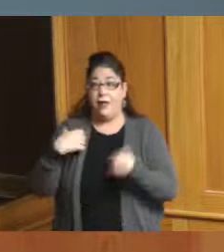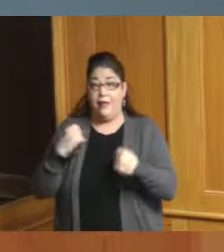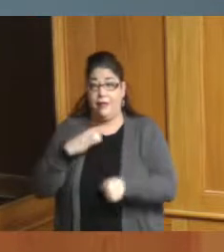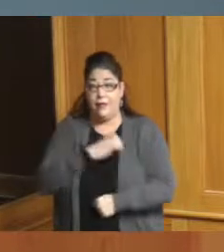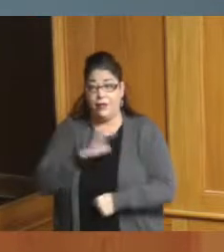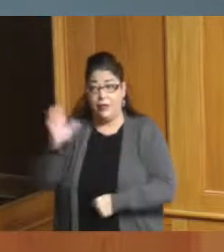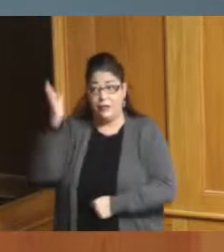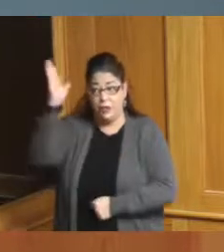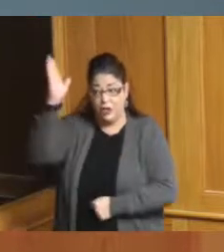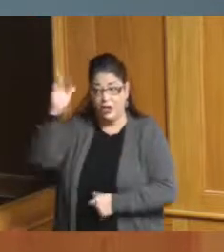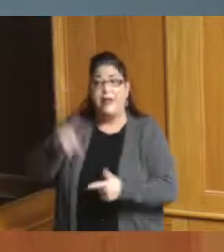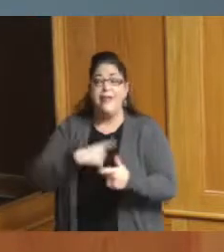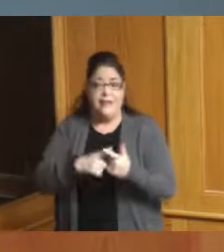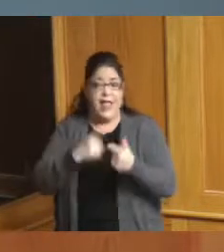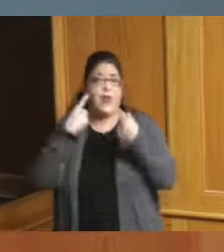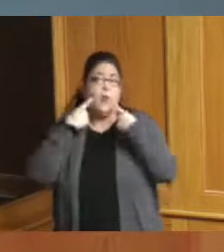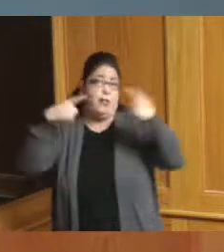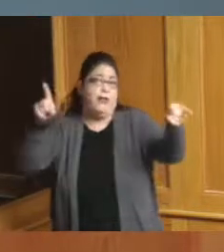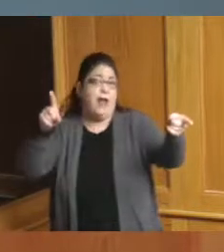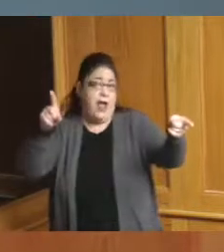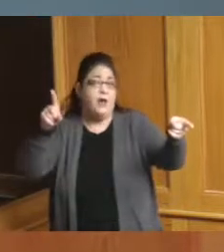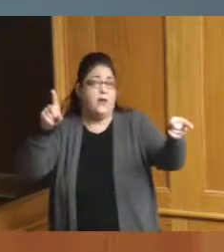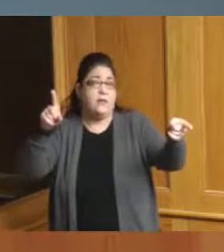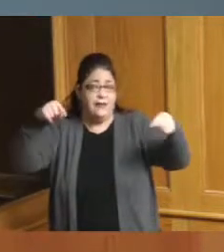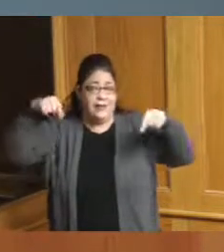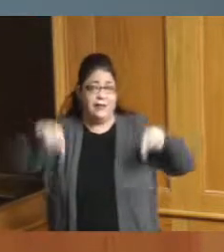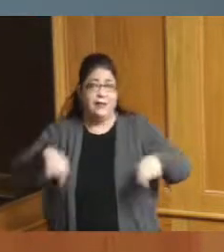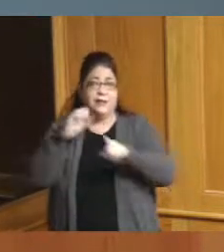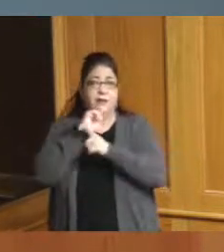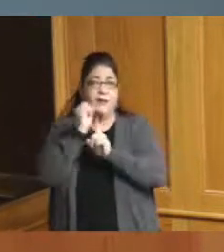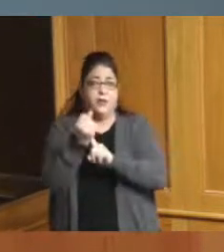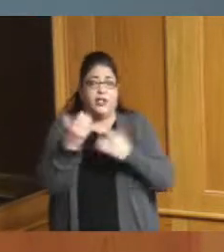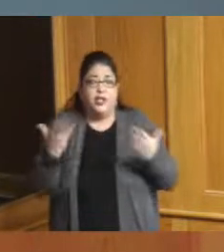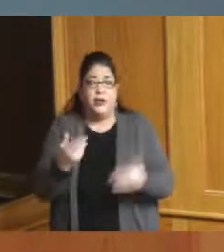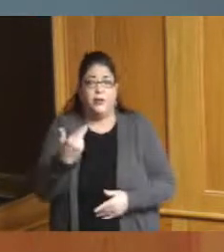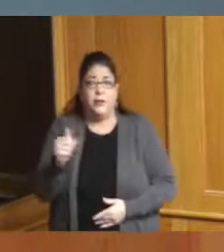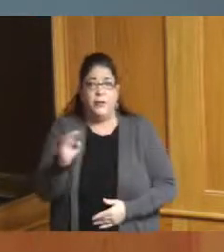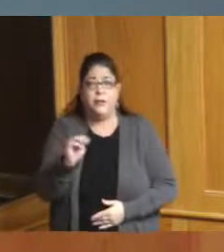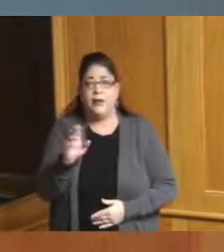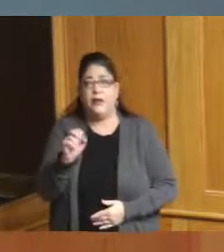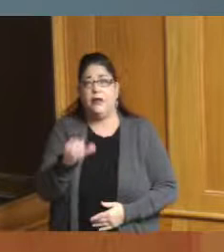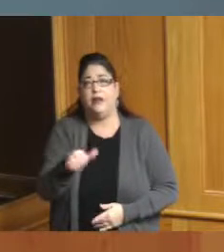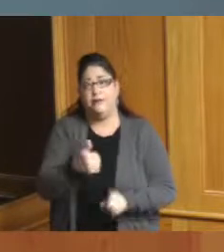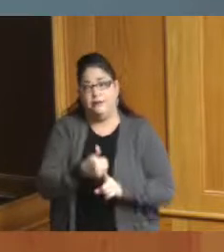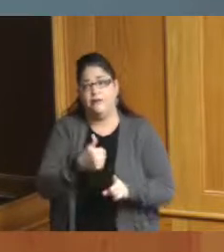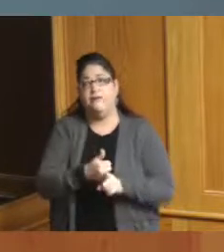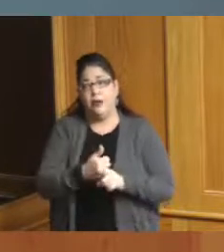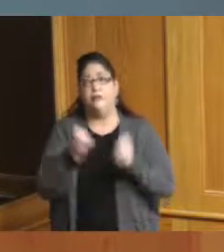to declare a state of emergency in Hamilton County and I'll read some of the parts other parts I will